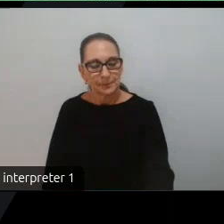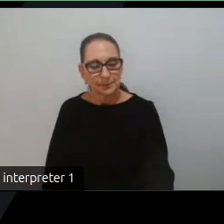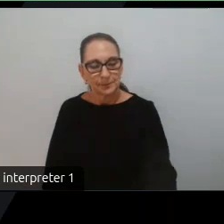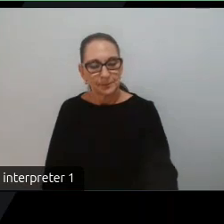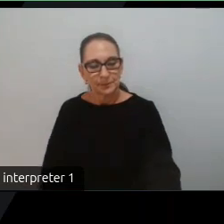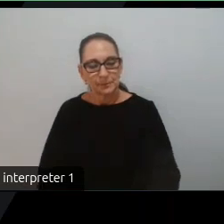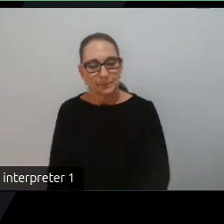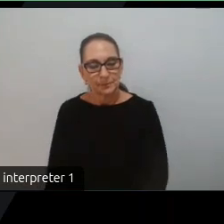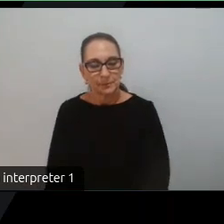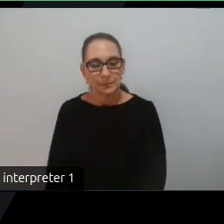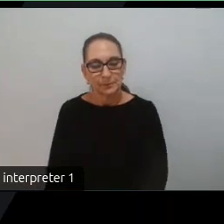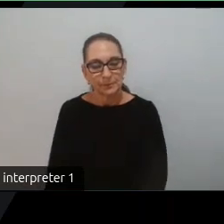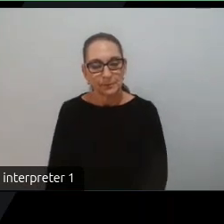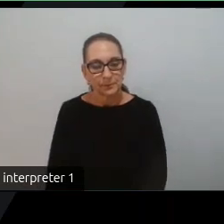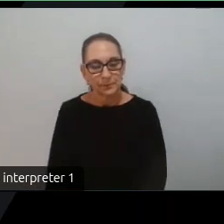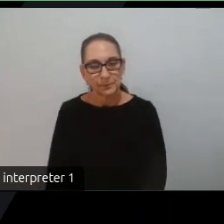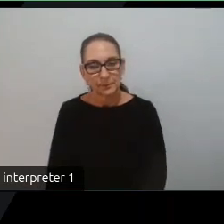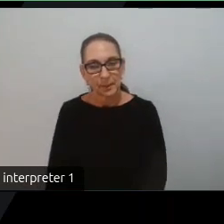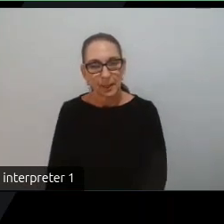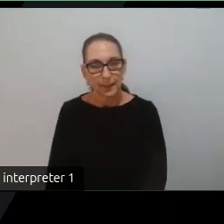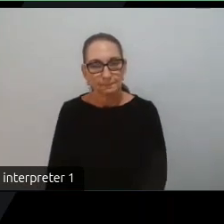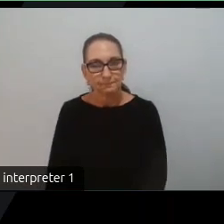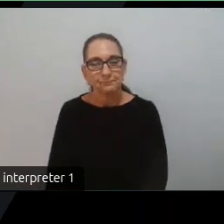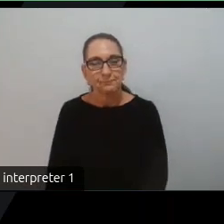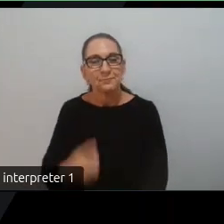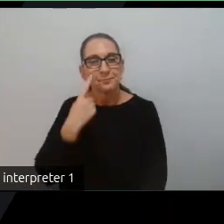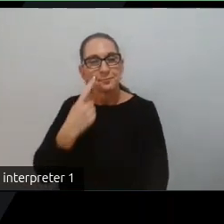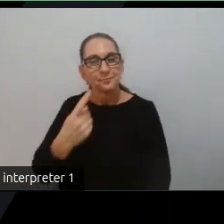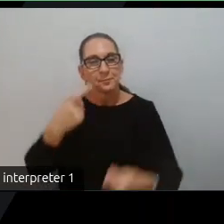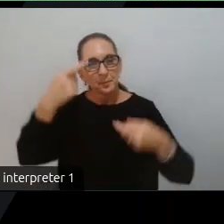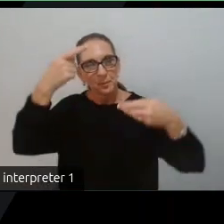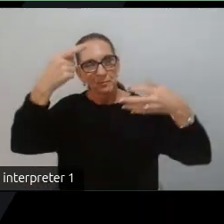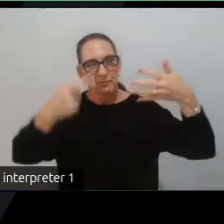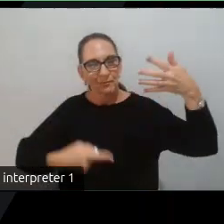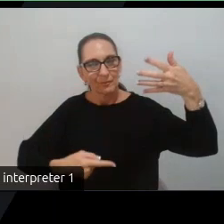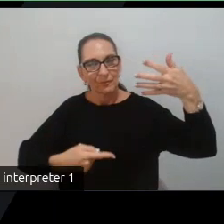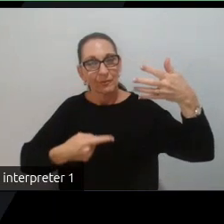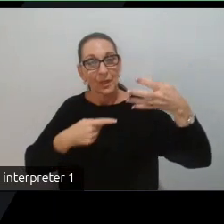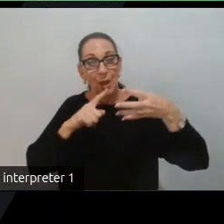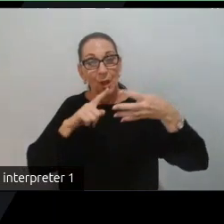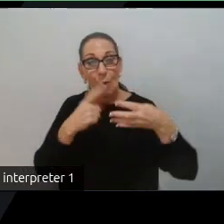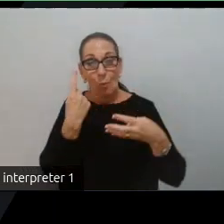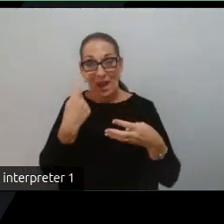I've um listed them out there on the slide. The one that I've not spoken about yet is a